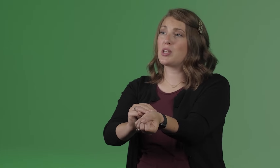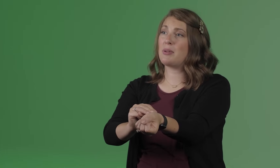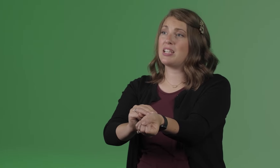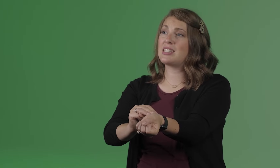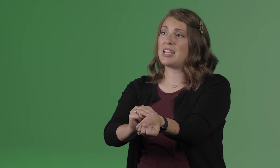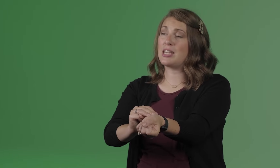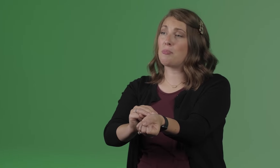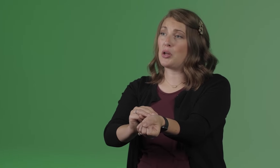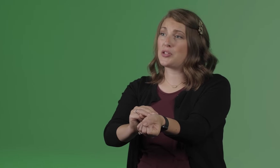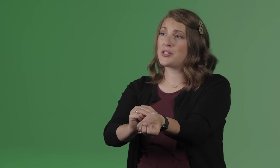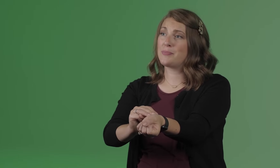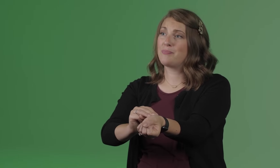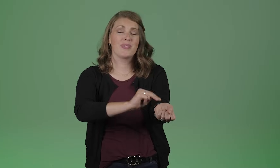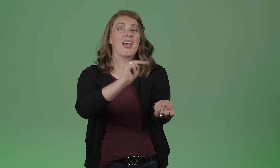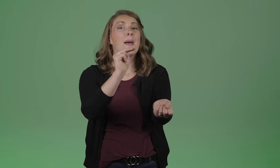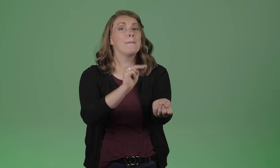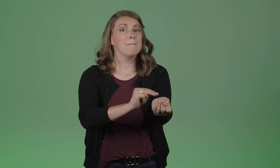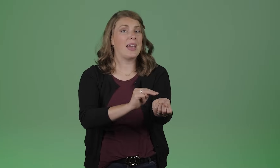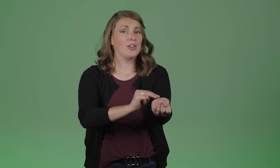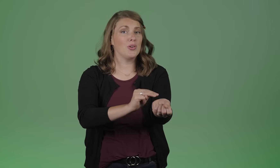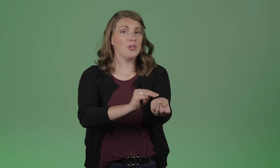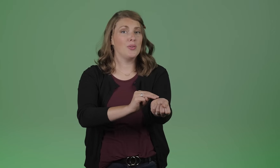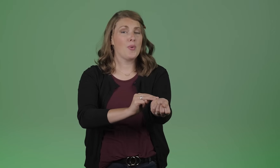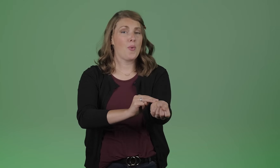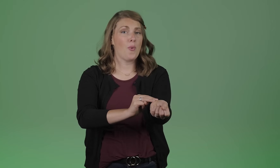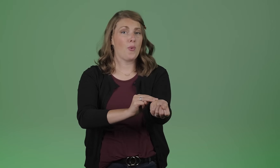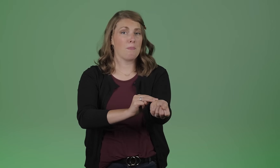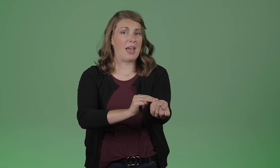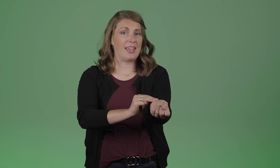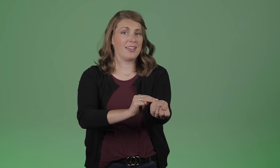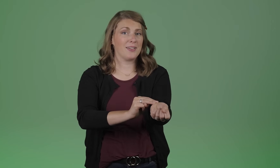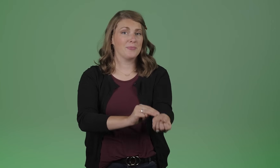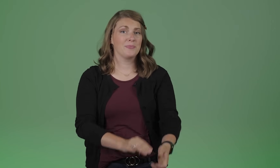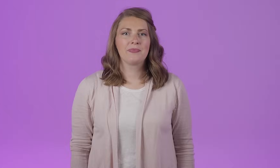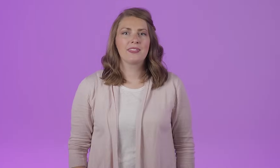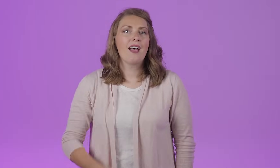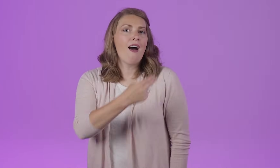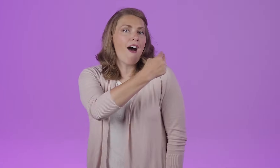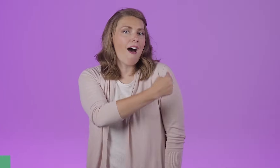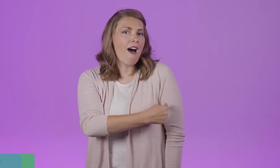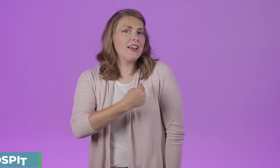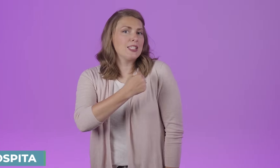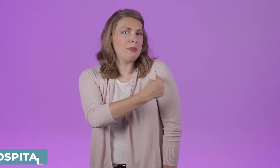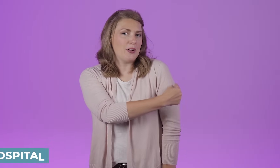to show somebody is taking a pulse 'medical or medic.' 'Hospital,